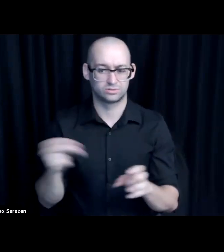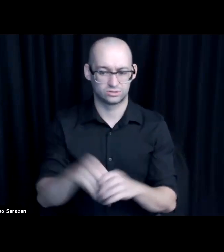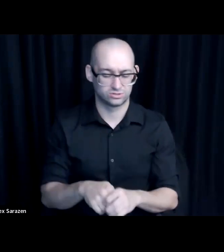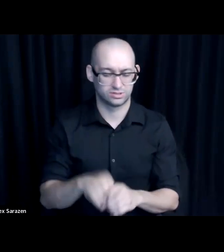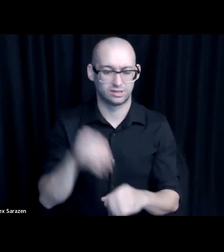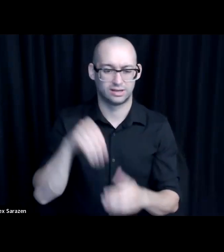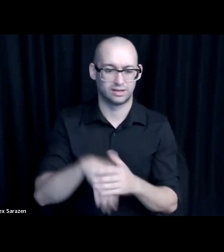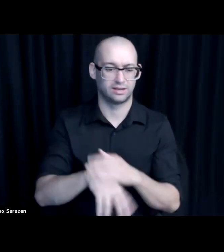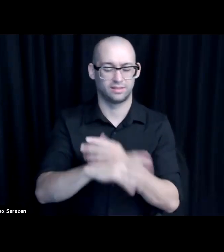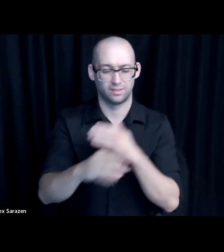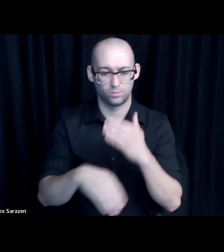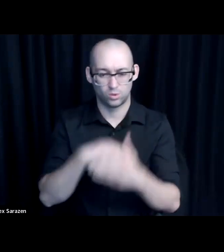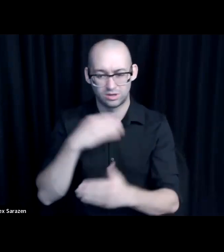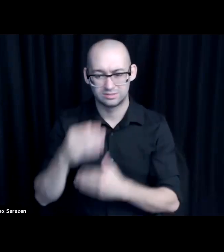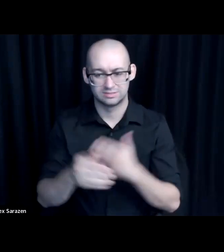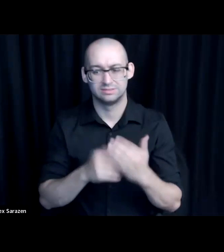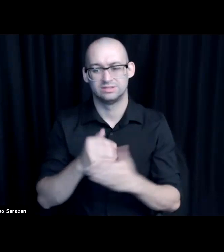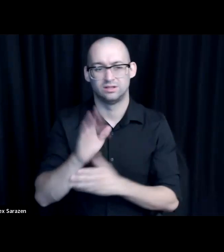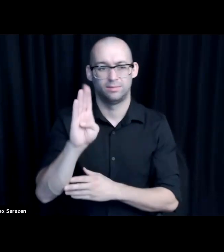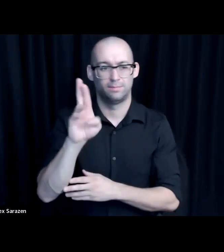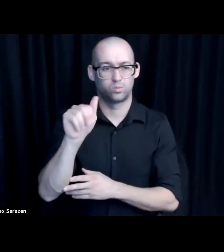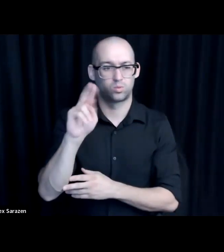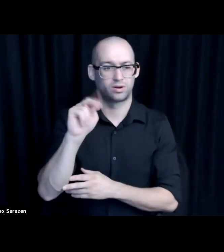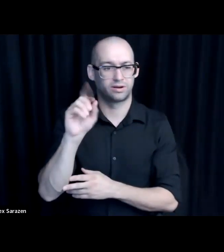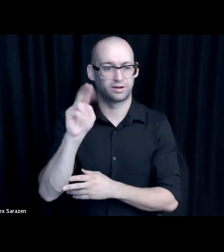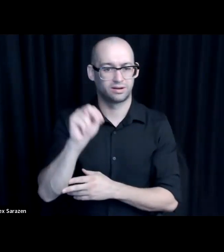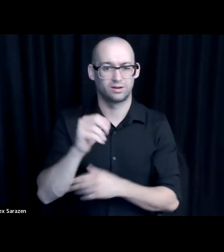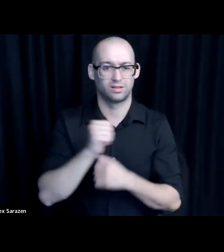Brandon, love to invite you to kind of speak to that.